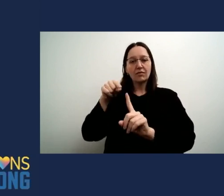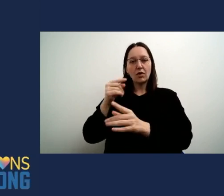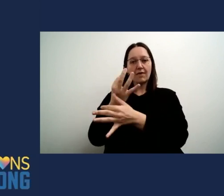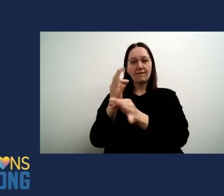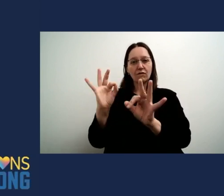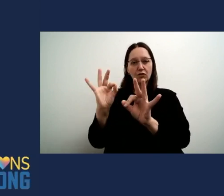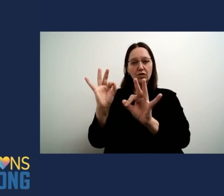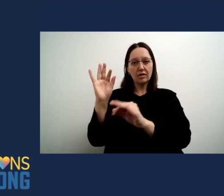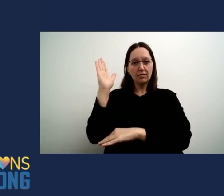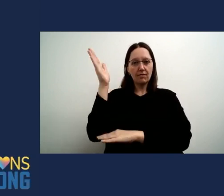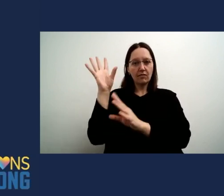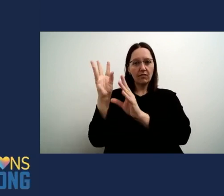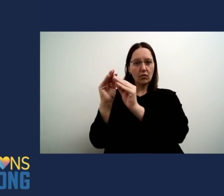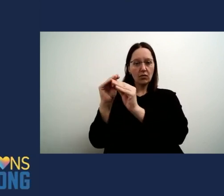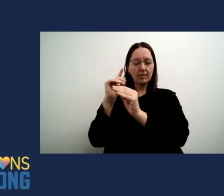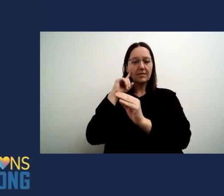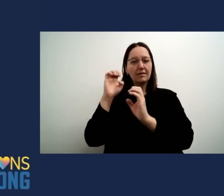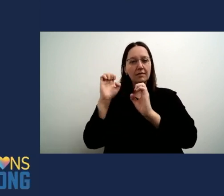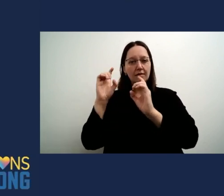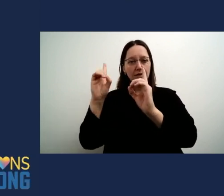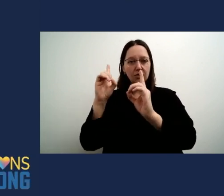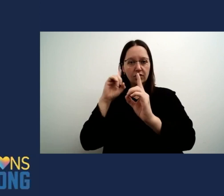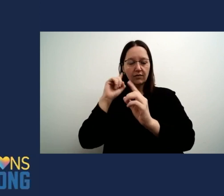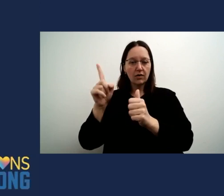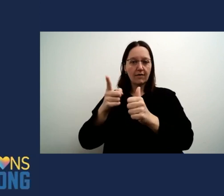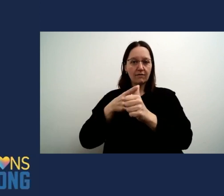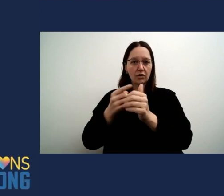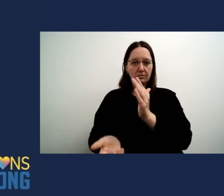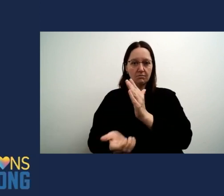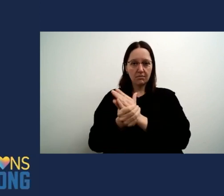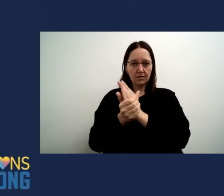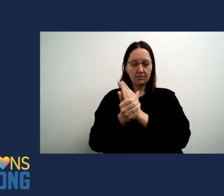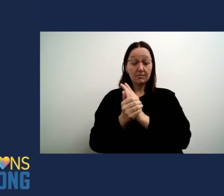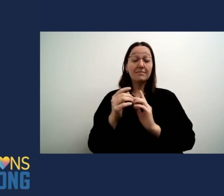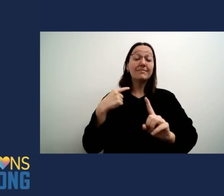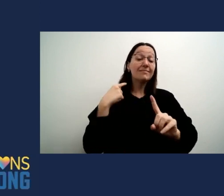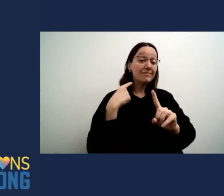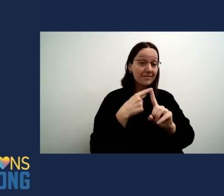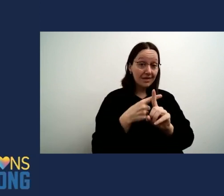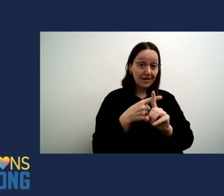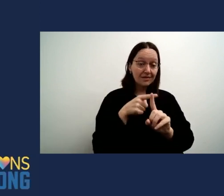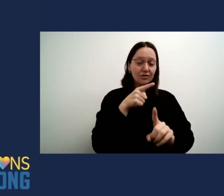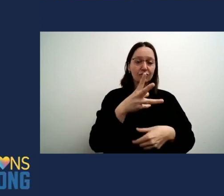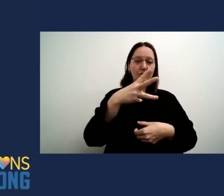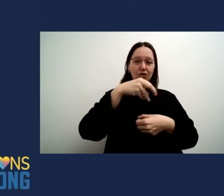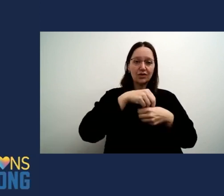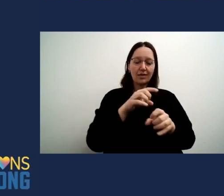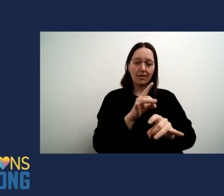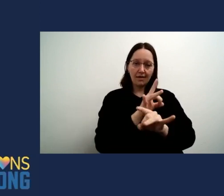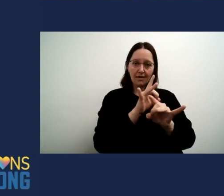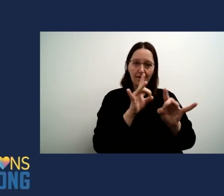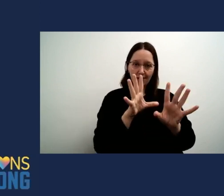Thank you, chancellor choose Khosla, and thank you to all of you who are joining us today for the next session in our series